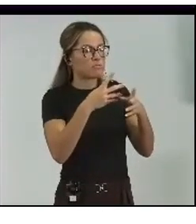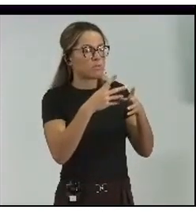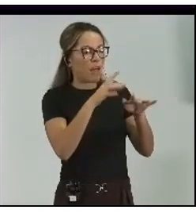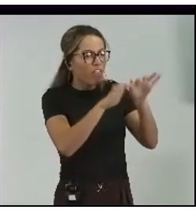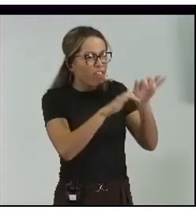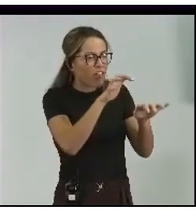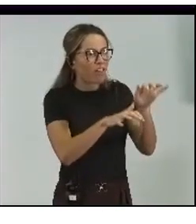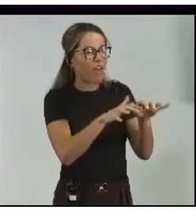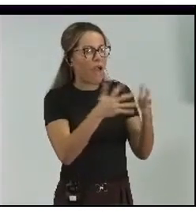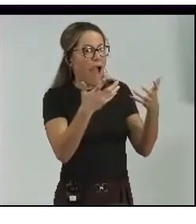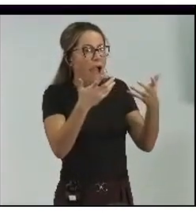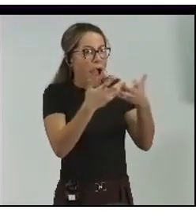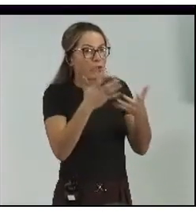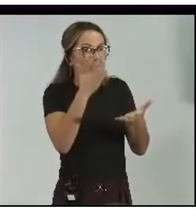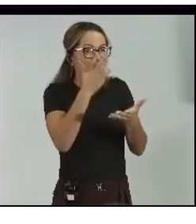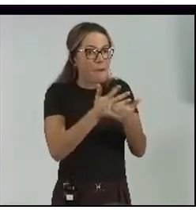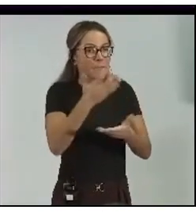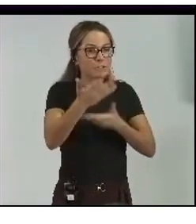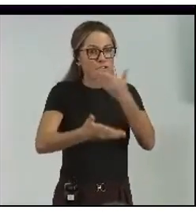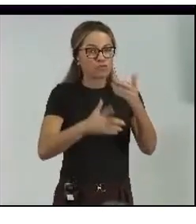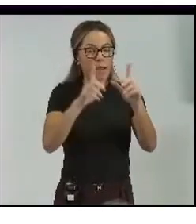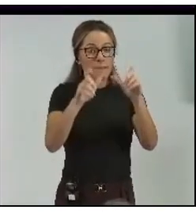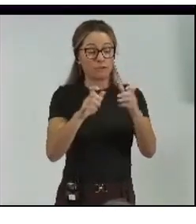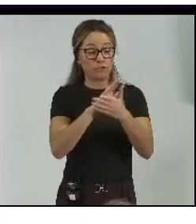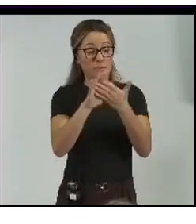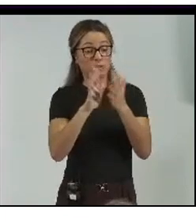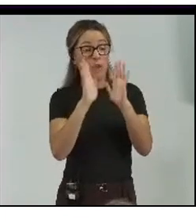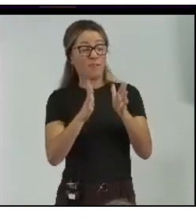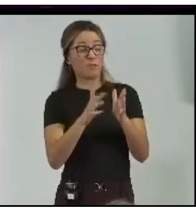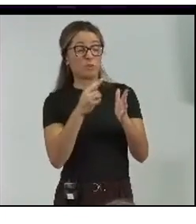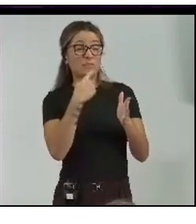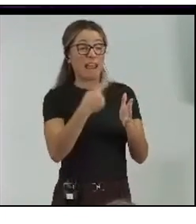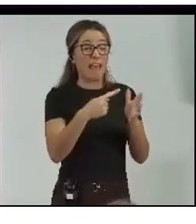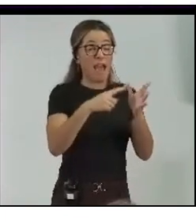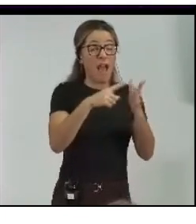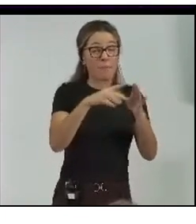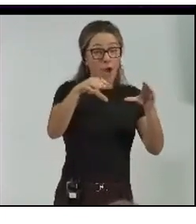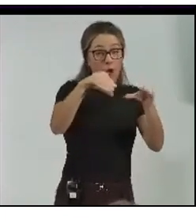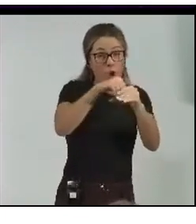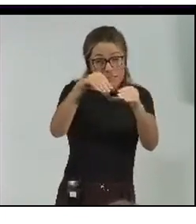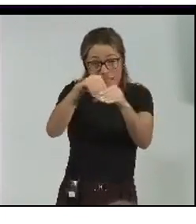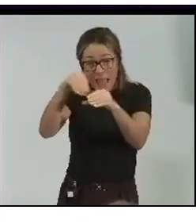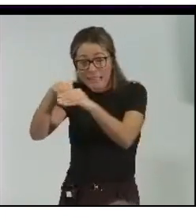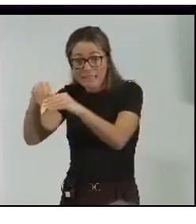it understand what context in different scenarios is, and also just the context of the brand.